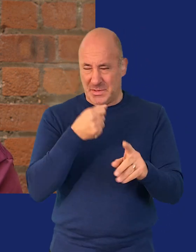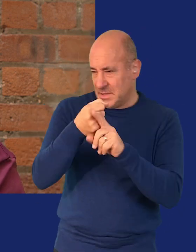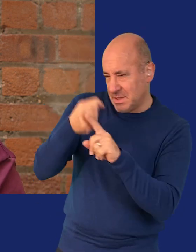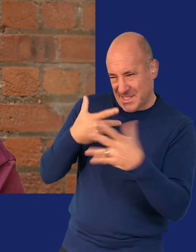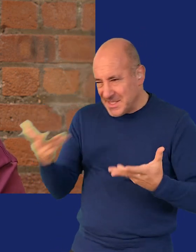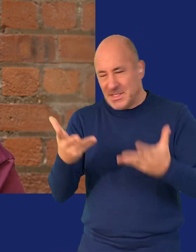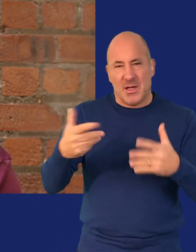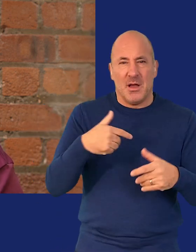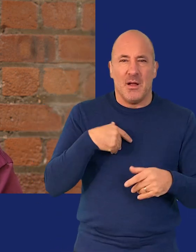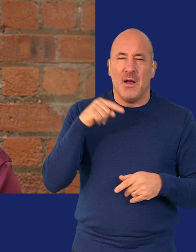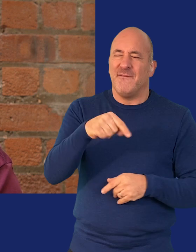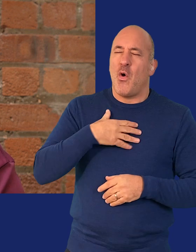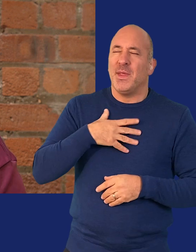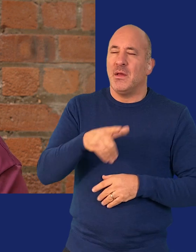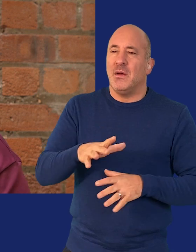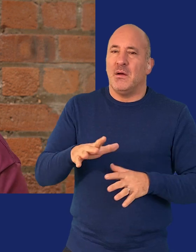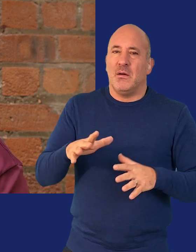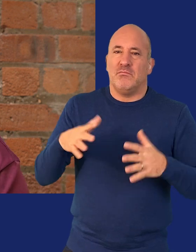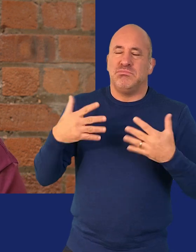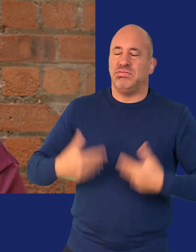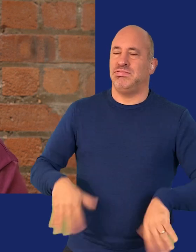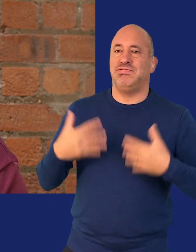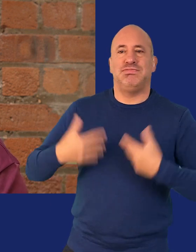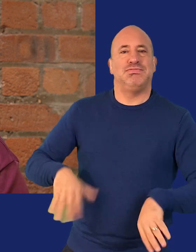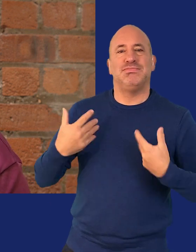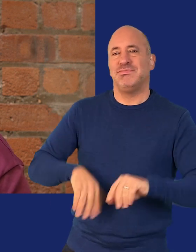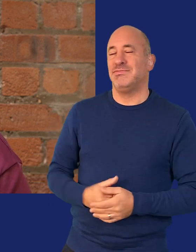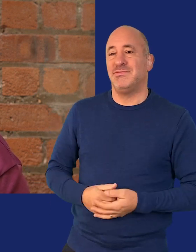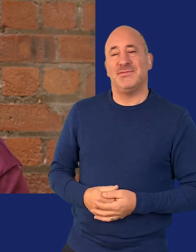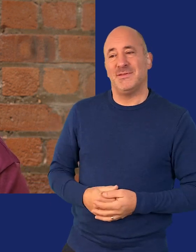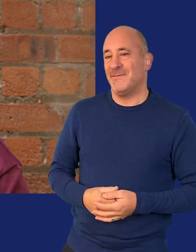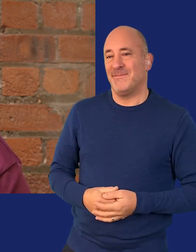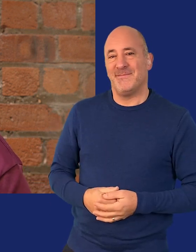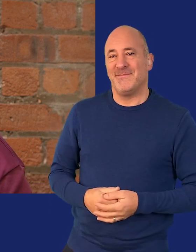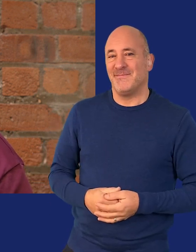fight, and being part of that community is phenomenal.